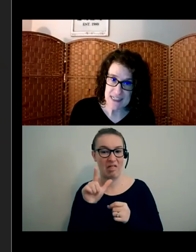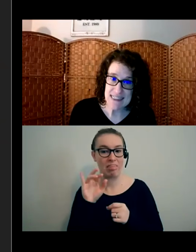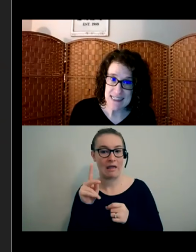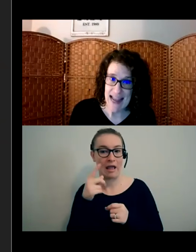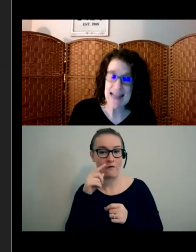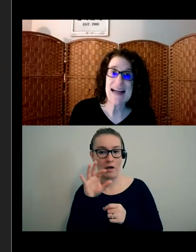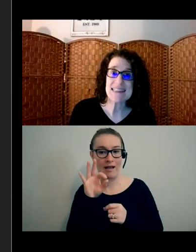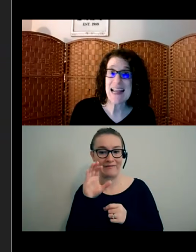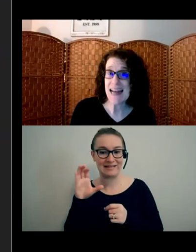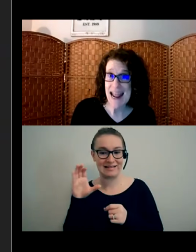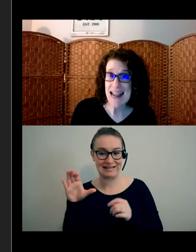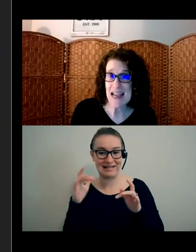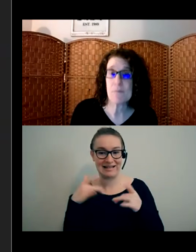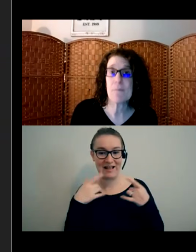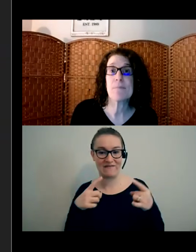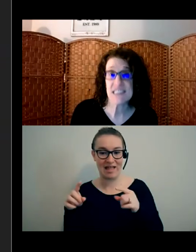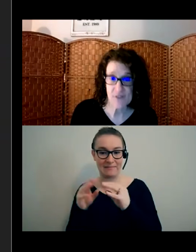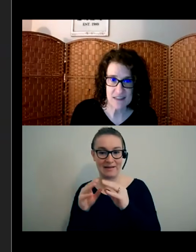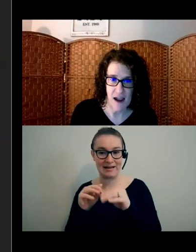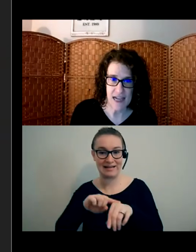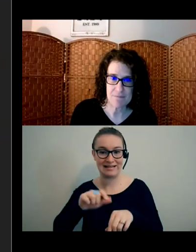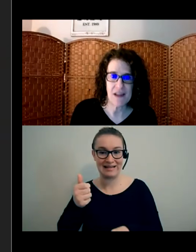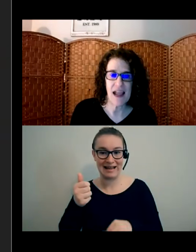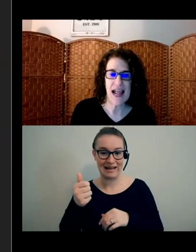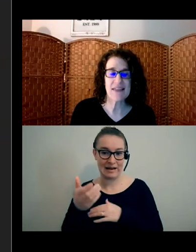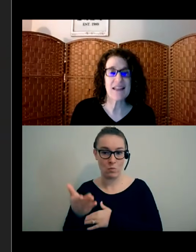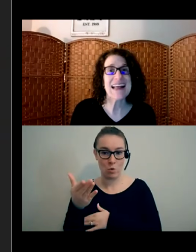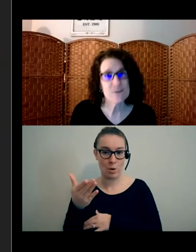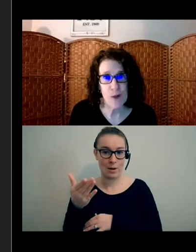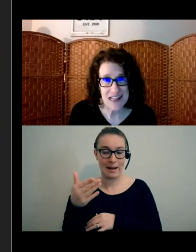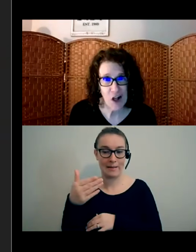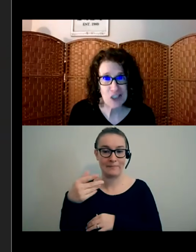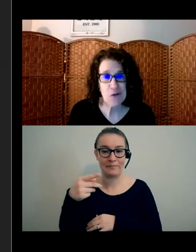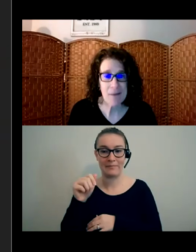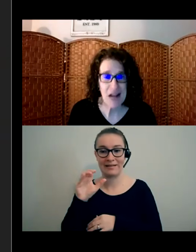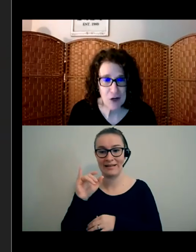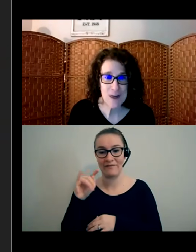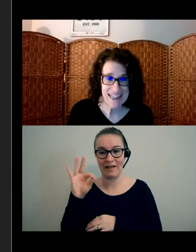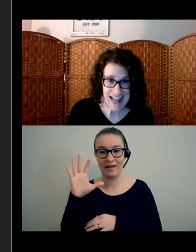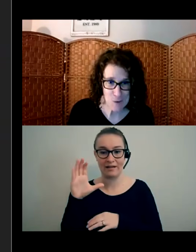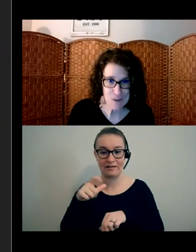today at 10:00 a.m. Pacific time. And the link is really long so I'm not going to read it out.